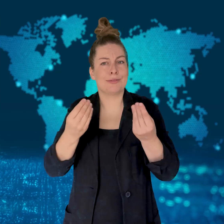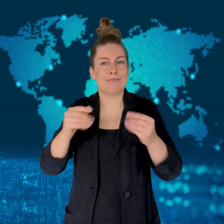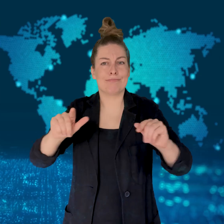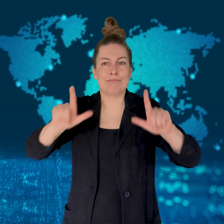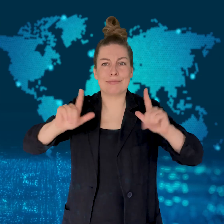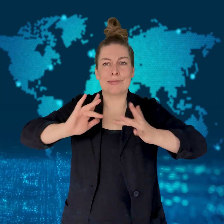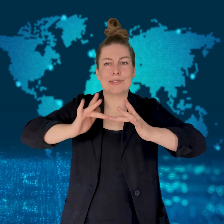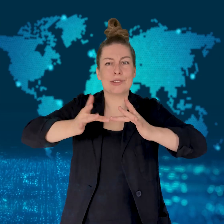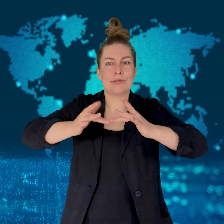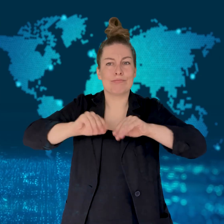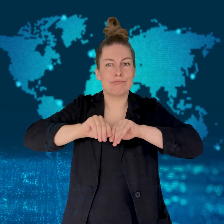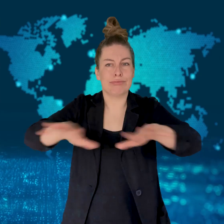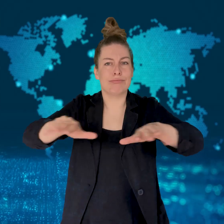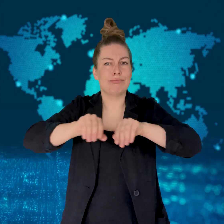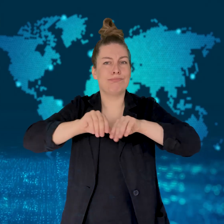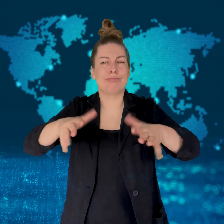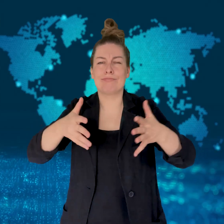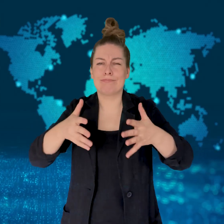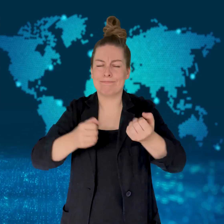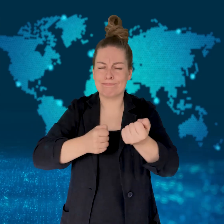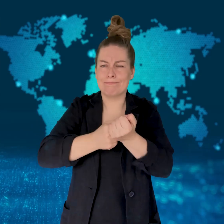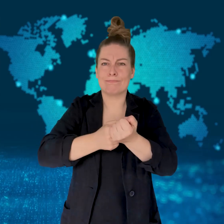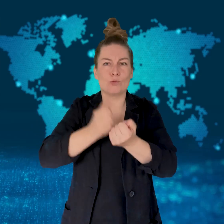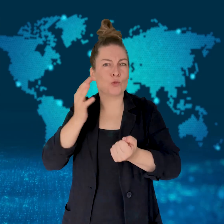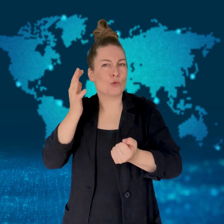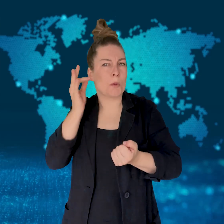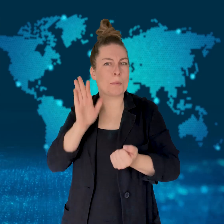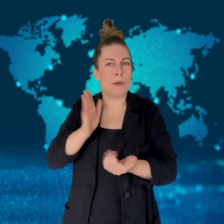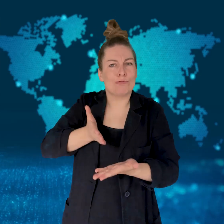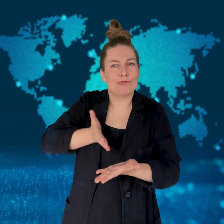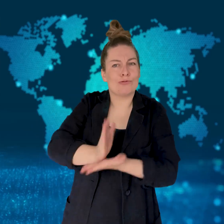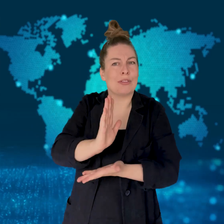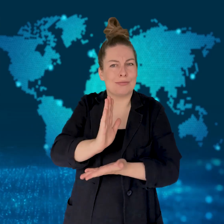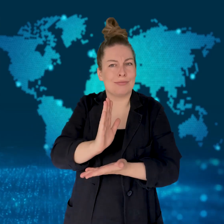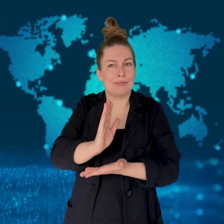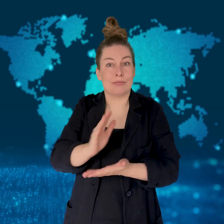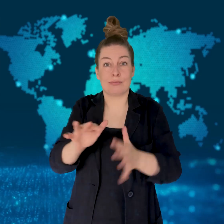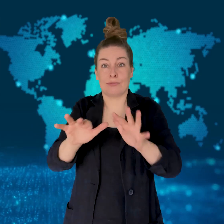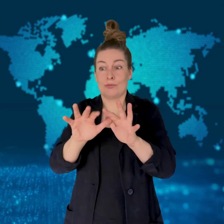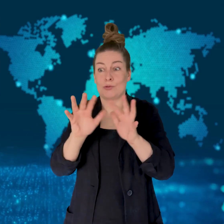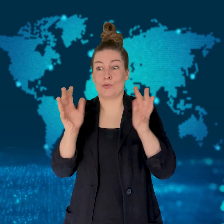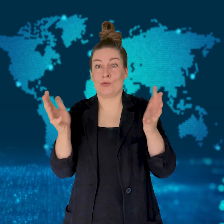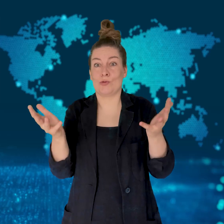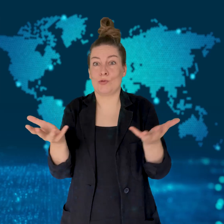on social media.